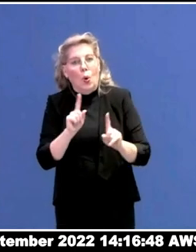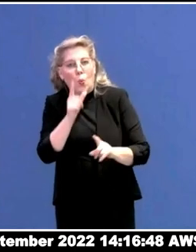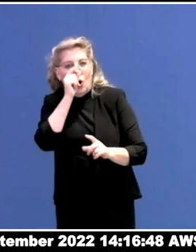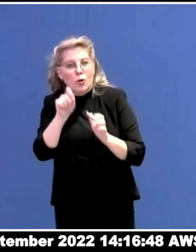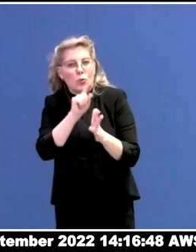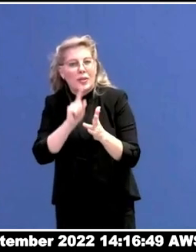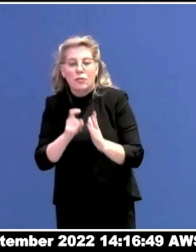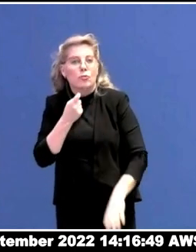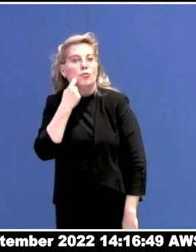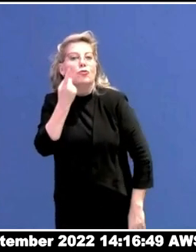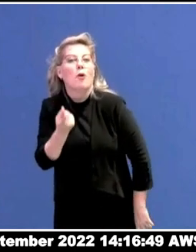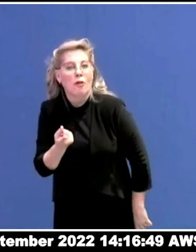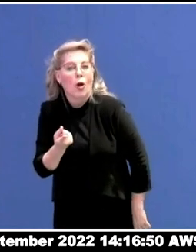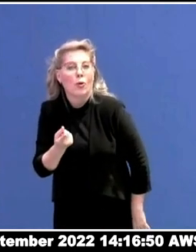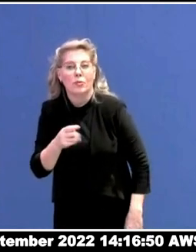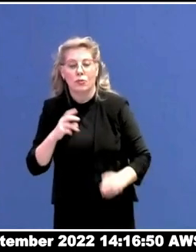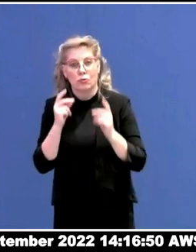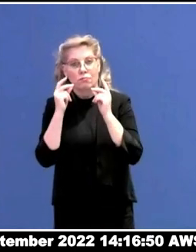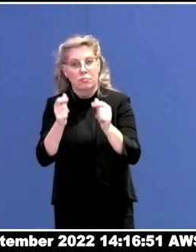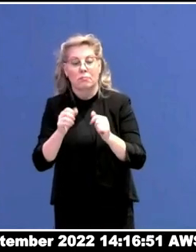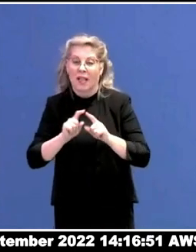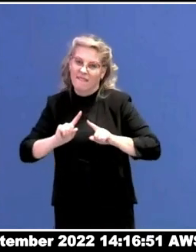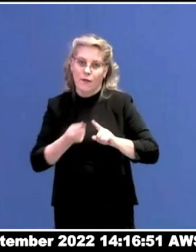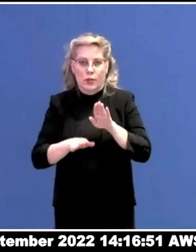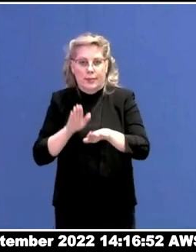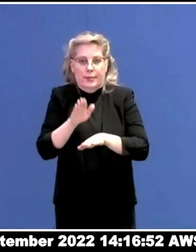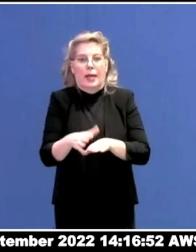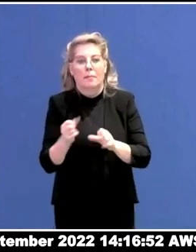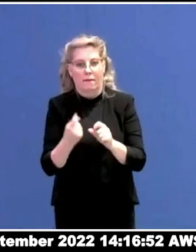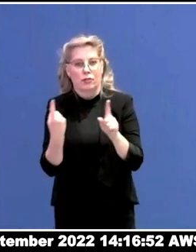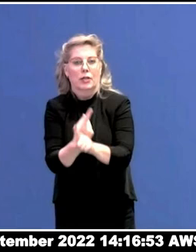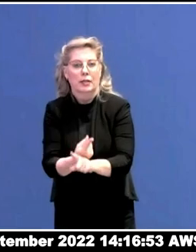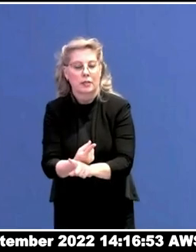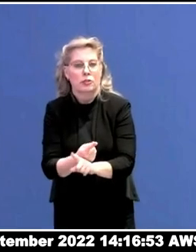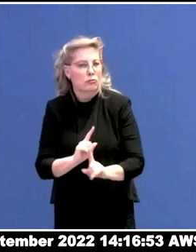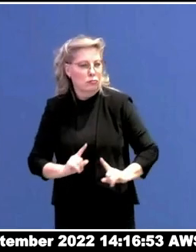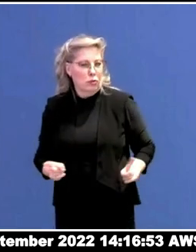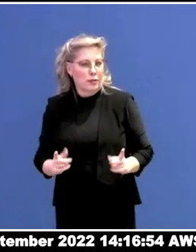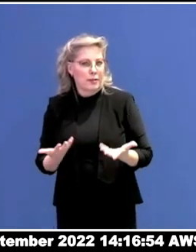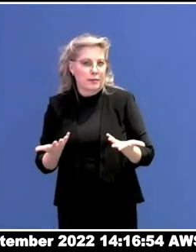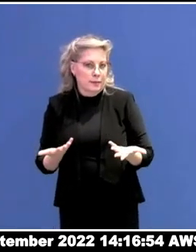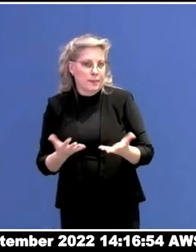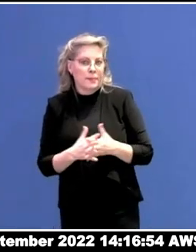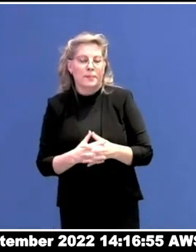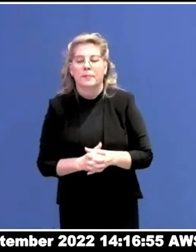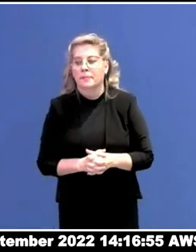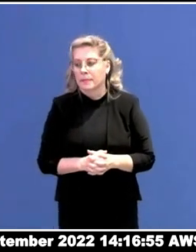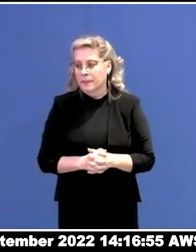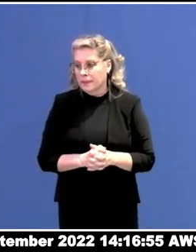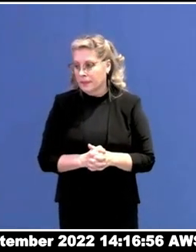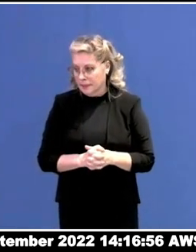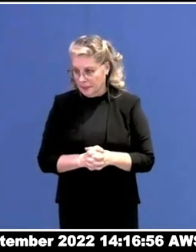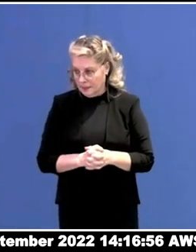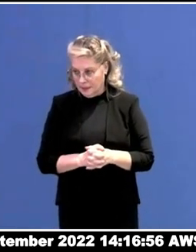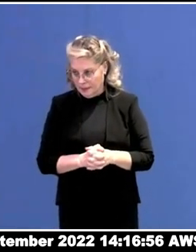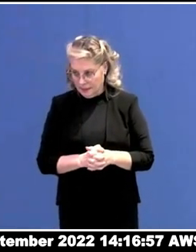it be, Ms Kilroy? MS KILROY: